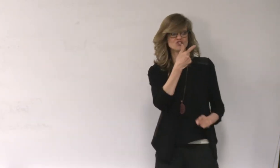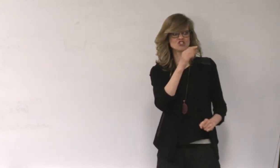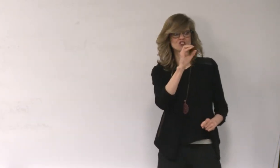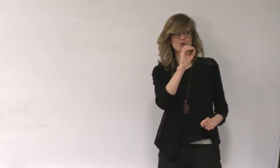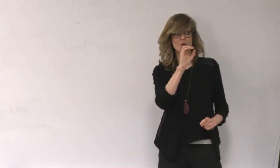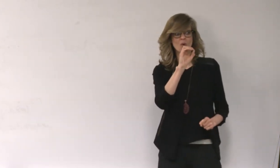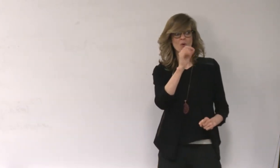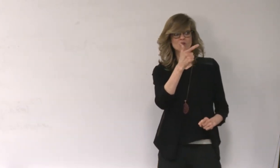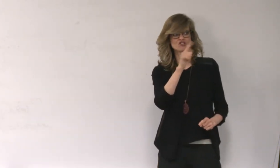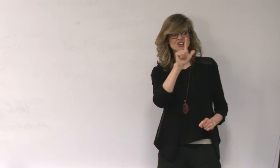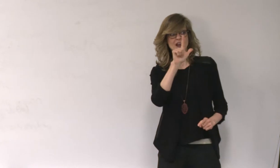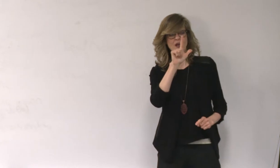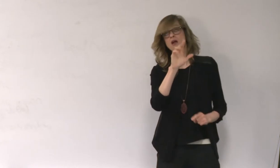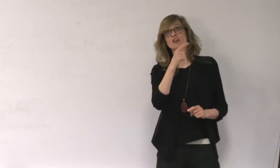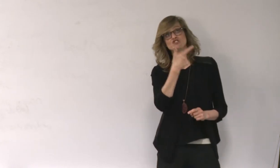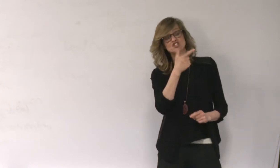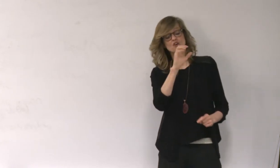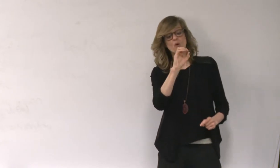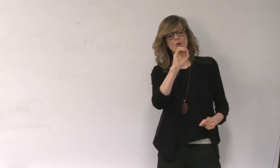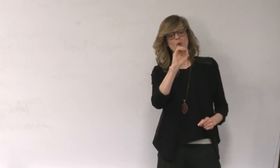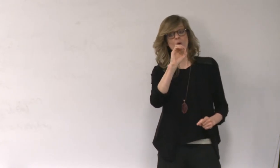THE WORD "GOOGLE," G-O-O-G--